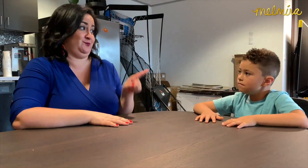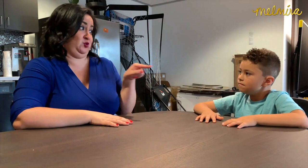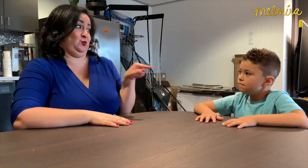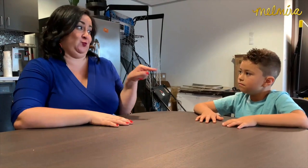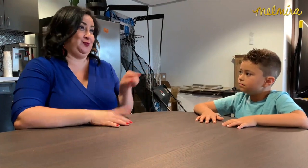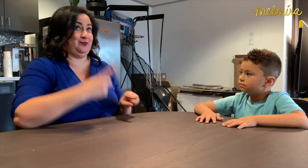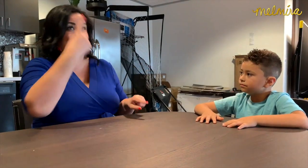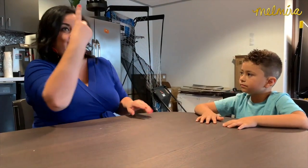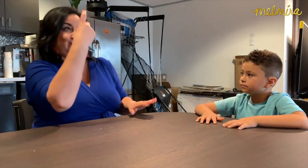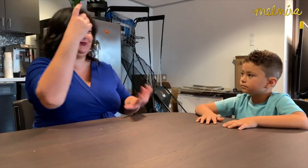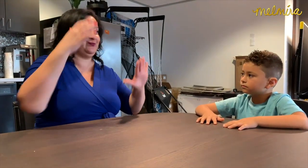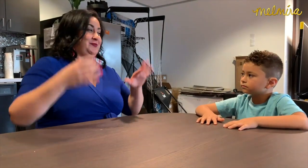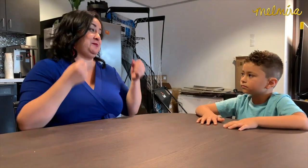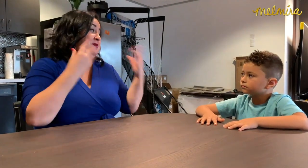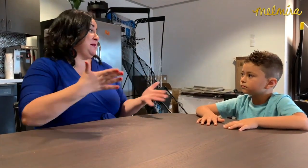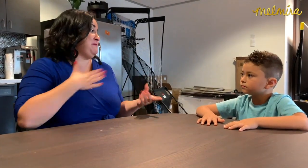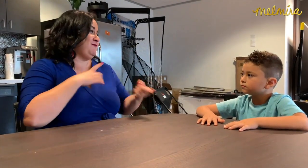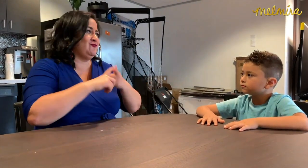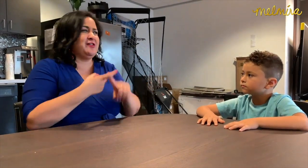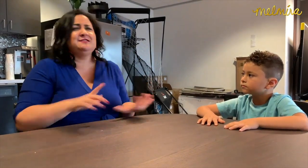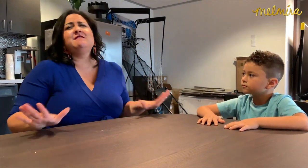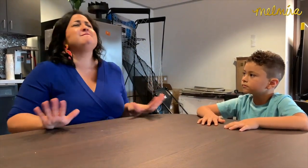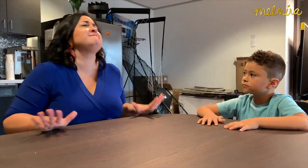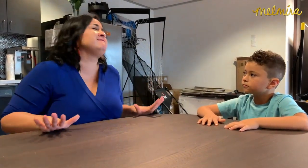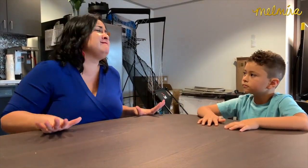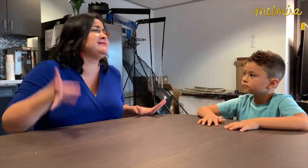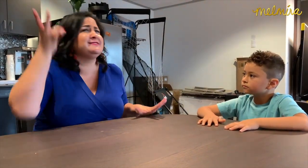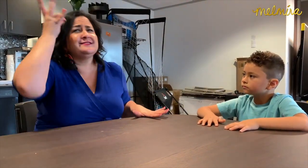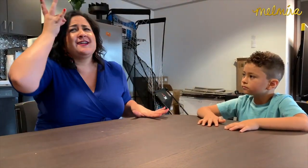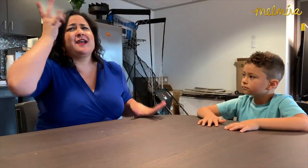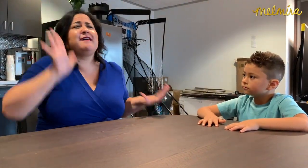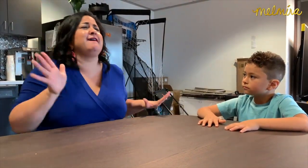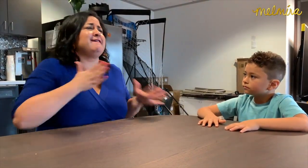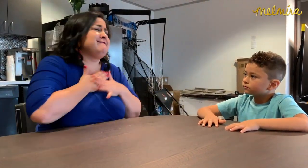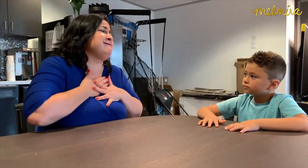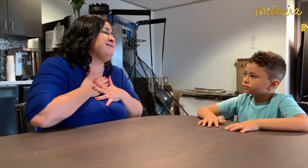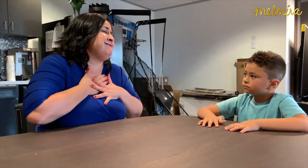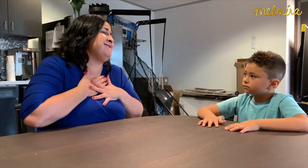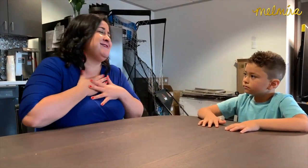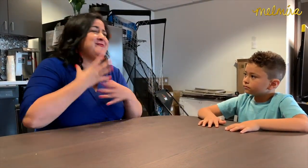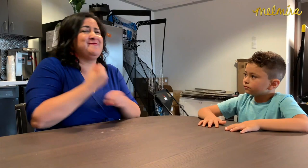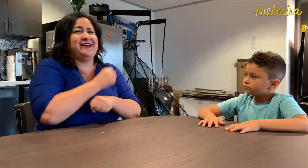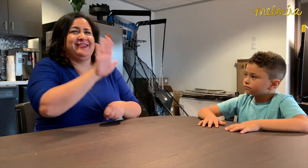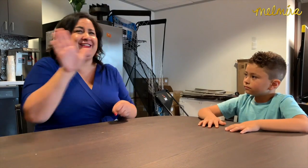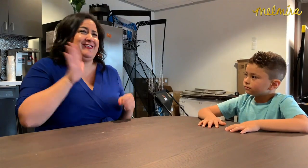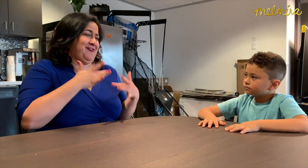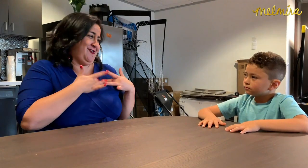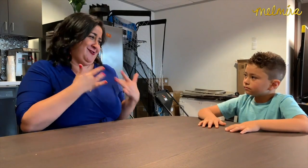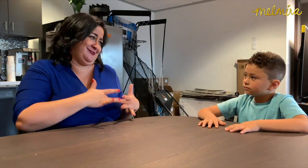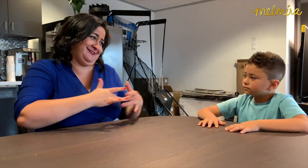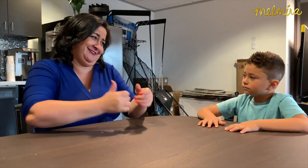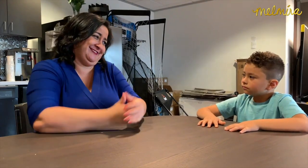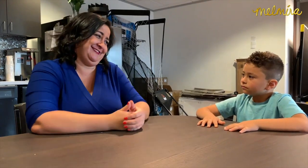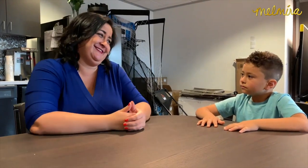and when you showed up on the screen, many of my friends were like, Zade! You won their heart.